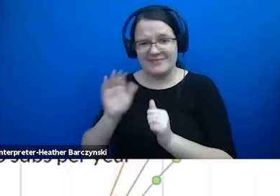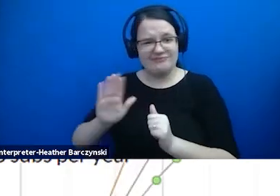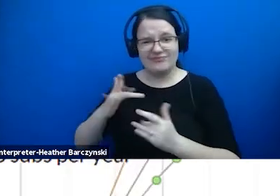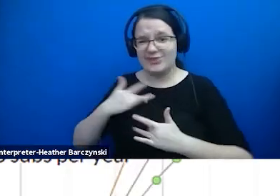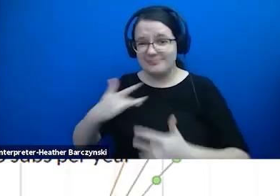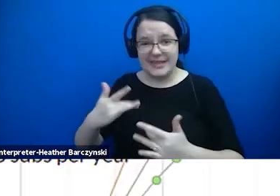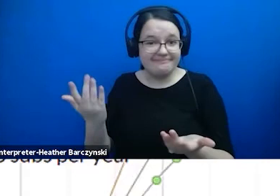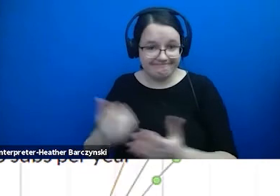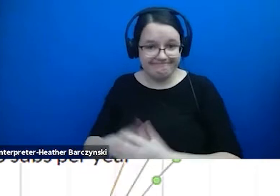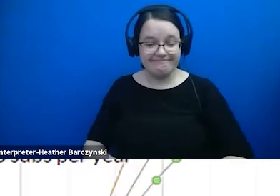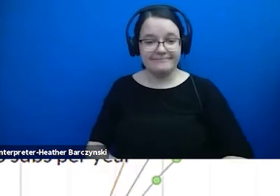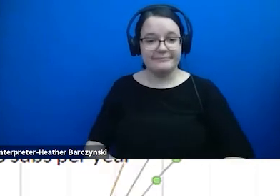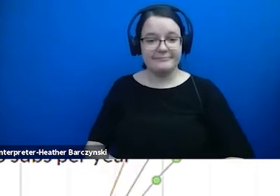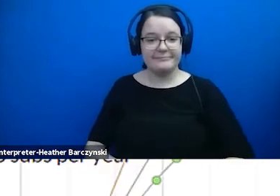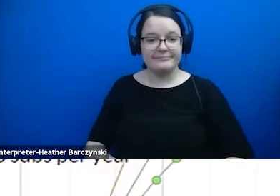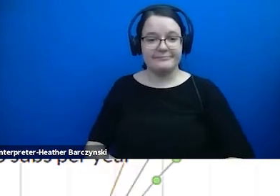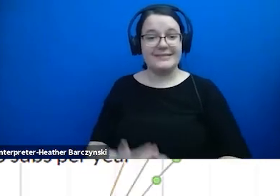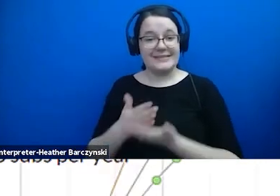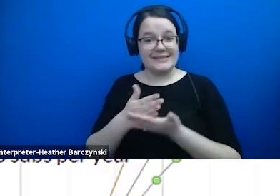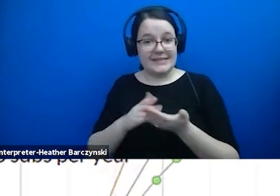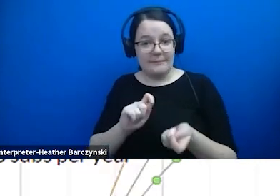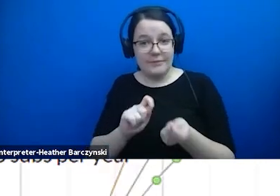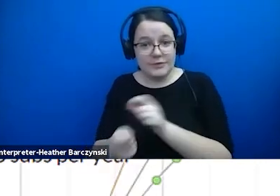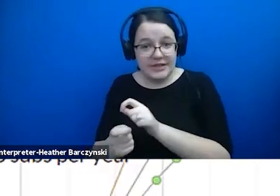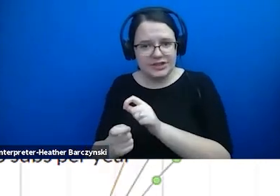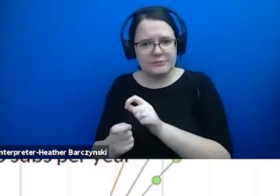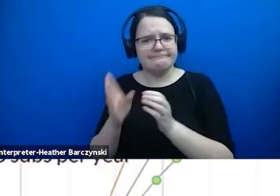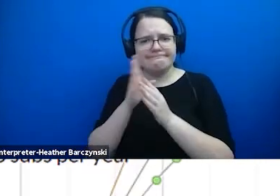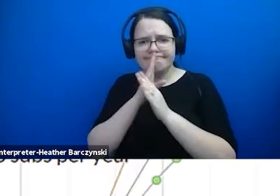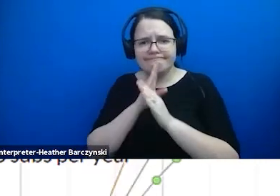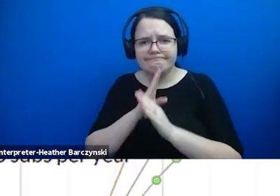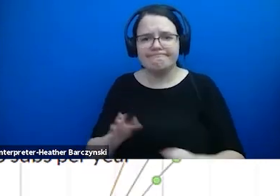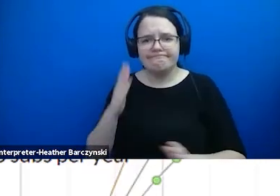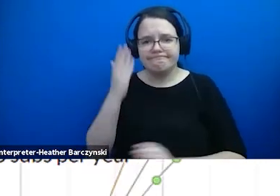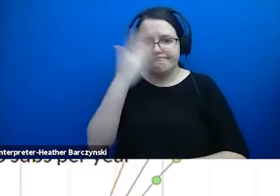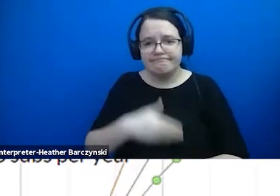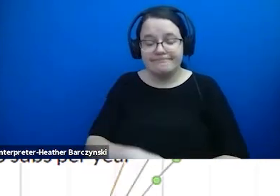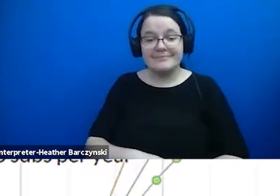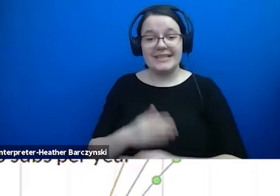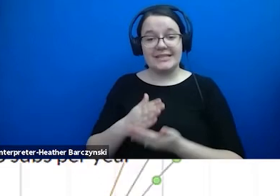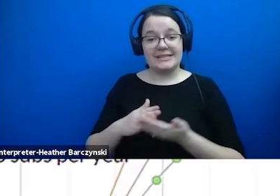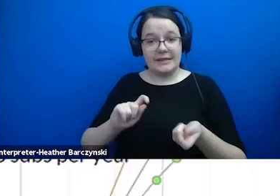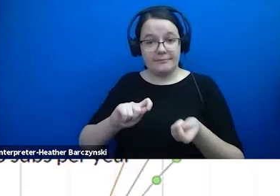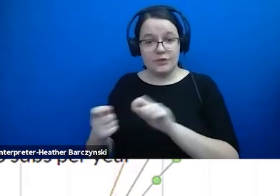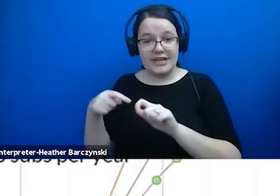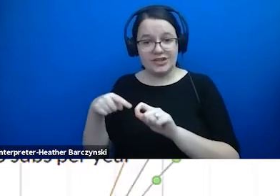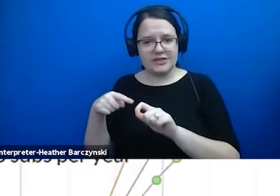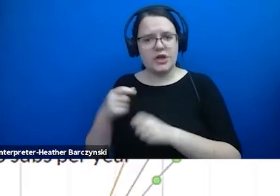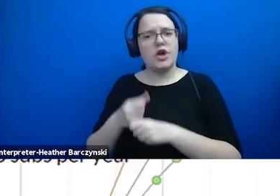some mutations are silent some mutations lead to a virus not being what we call